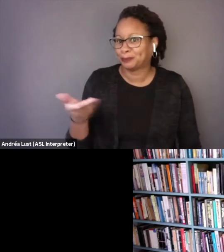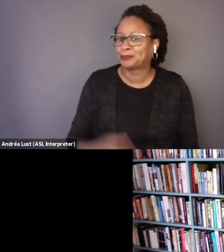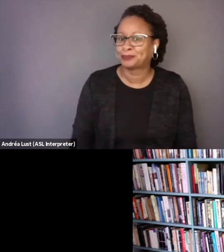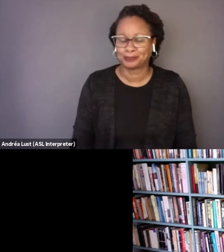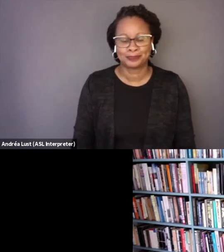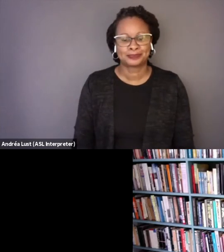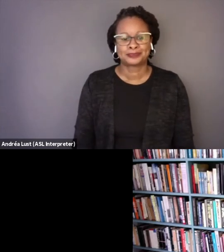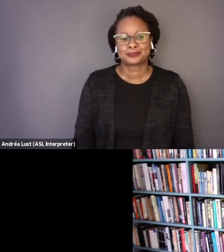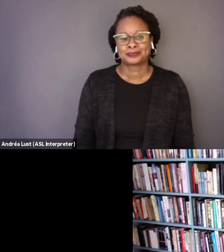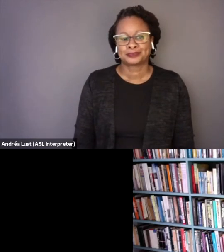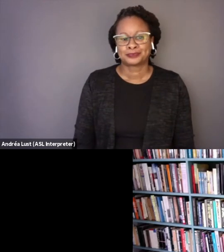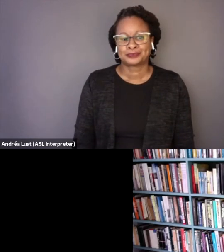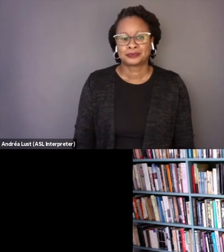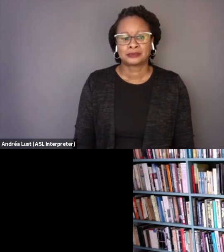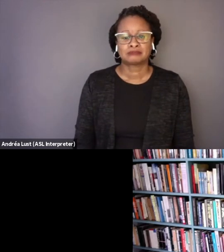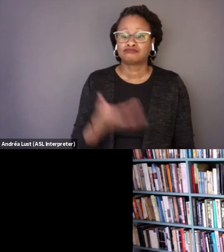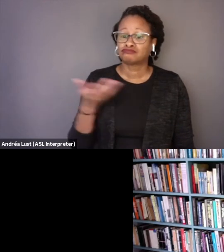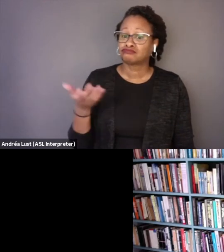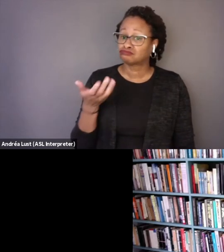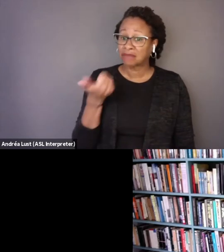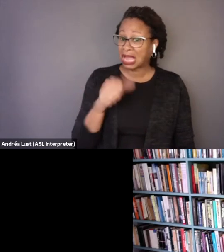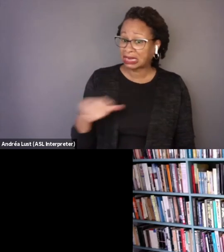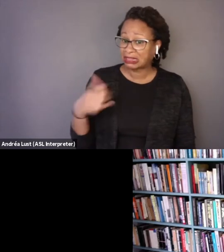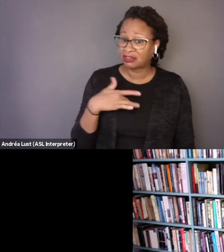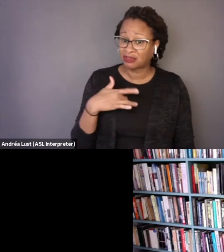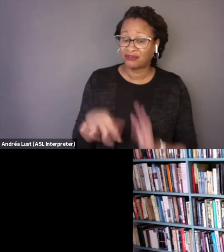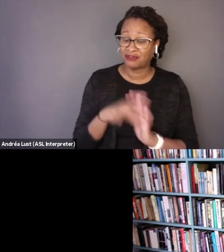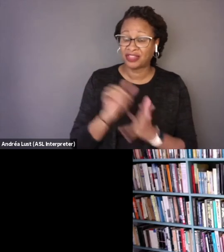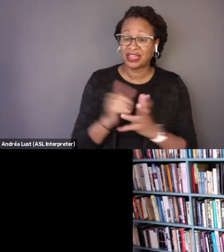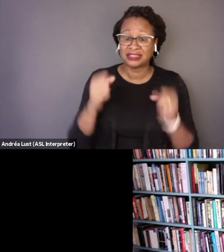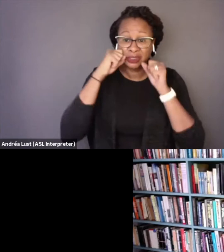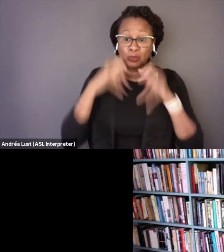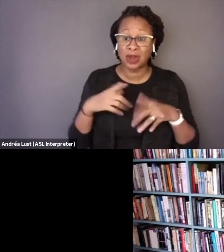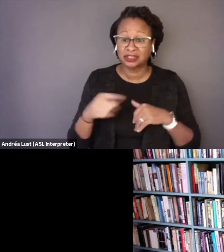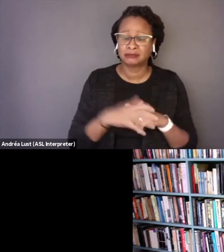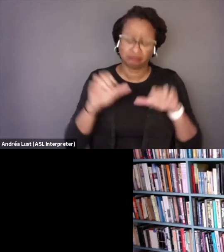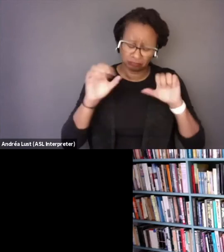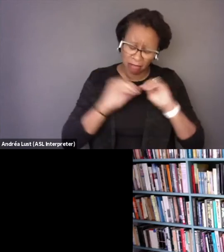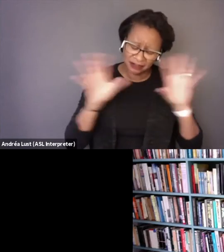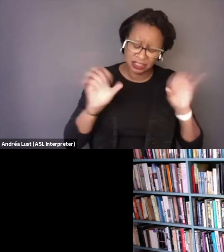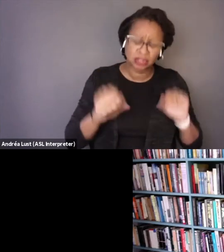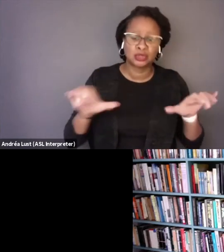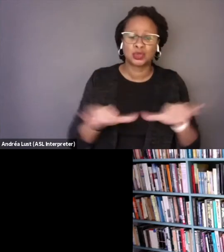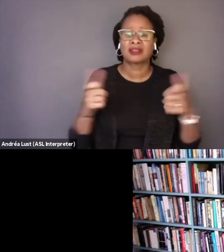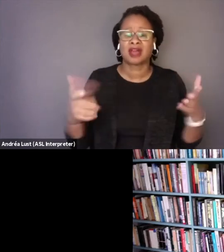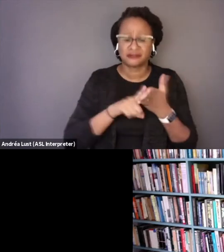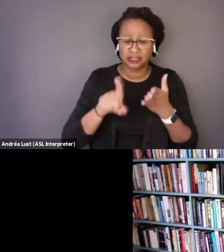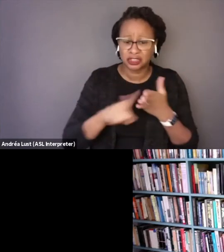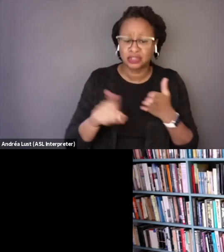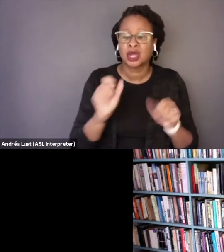And so what surprised you over the course of that process? I mean, obviously you can do a lot of research with the work that's out there and the books and so forth,